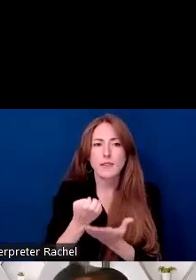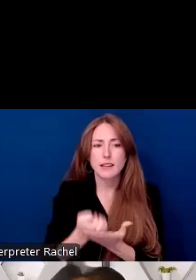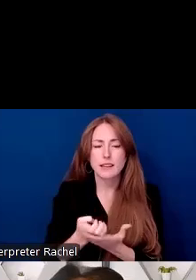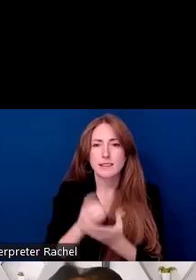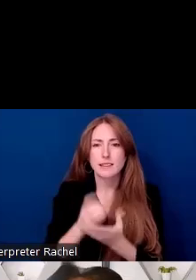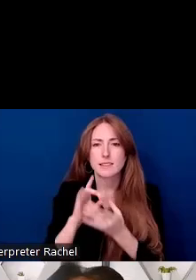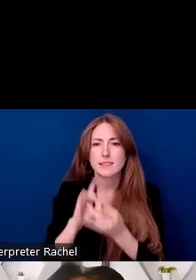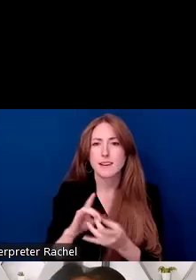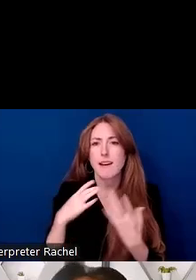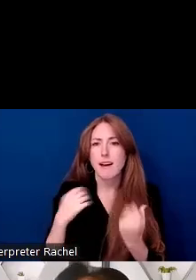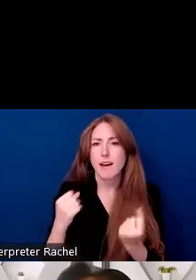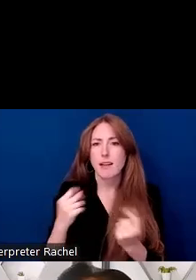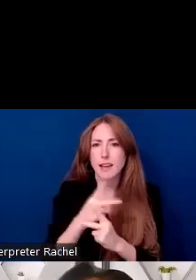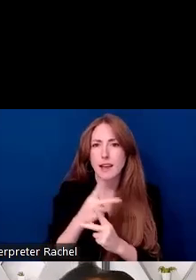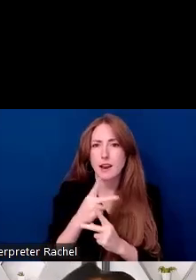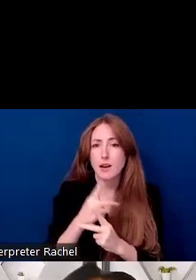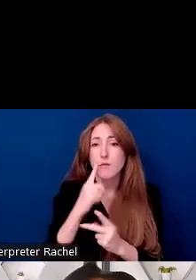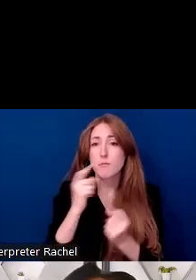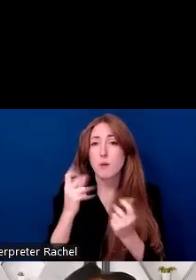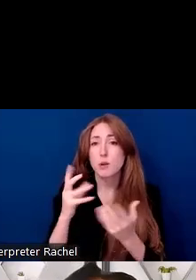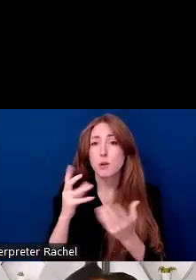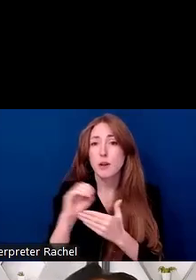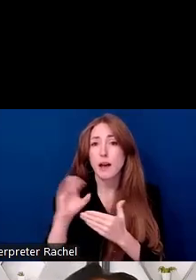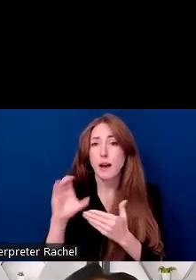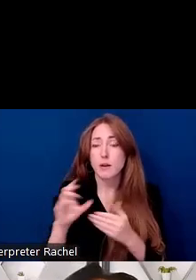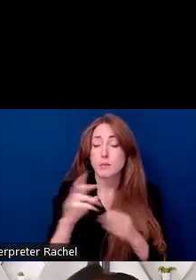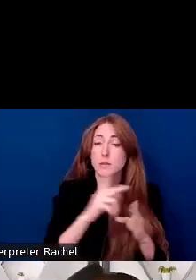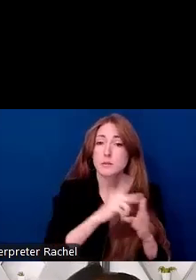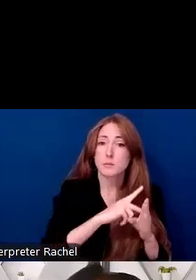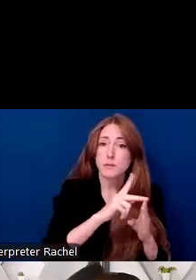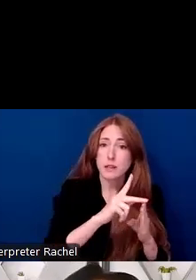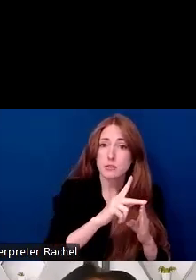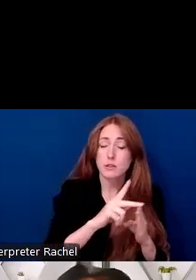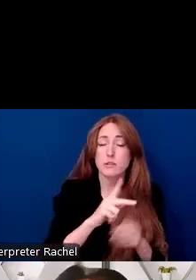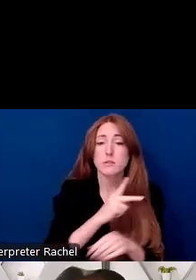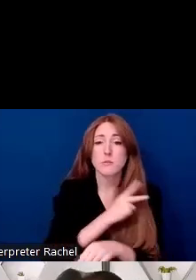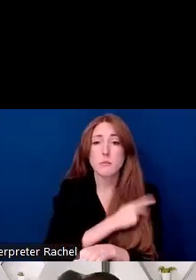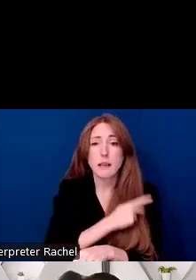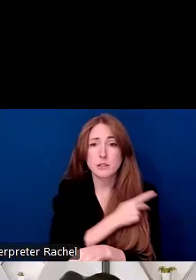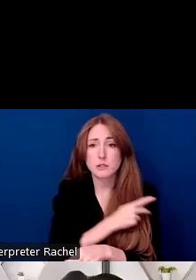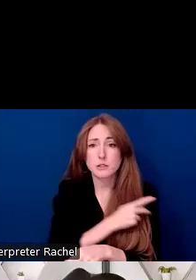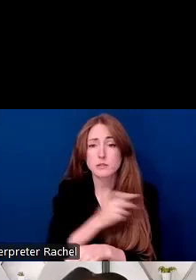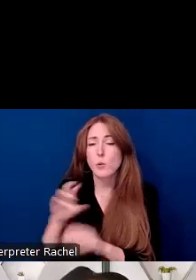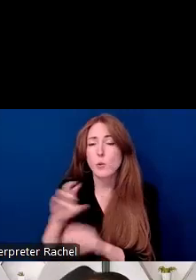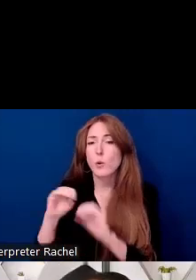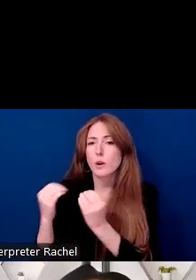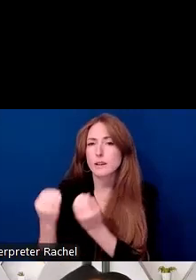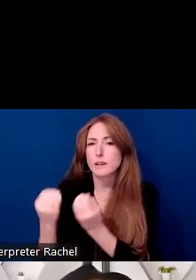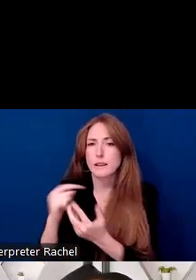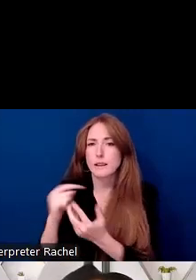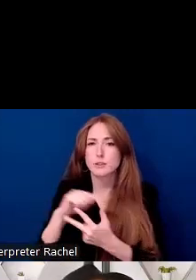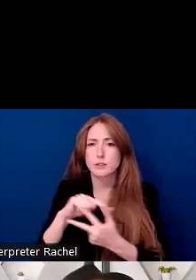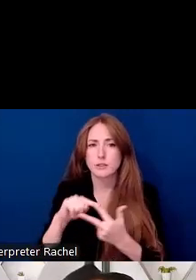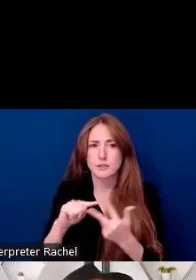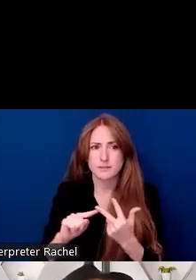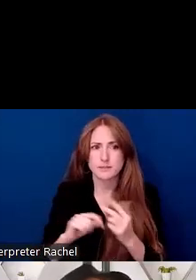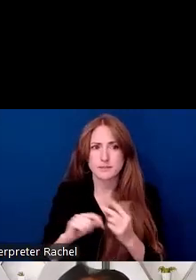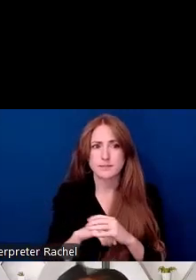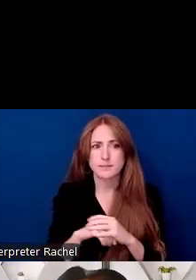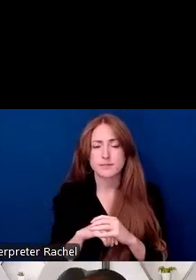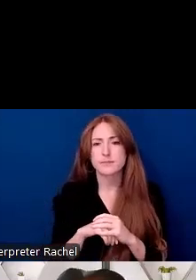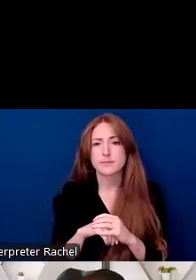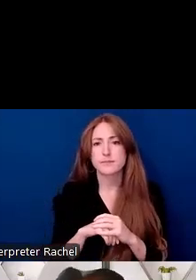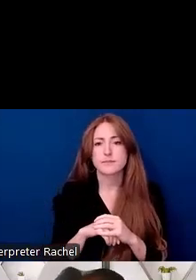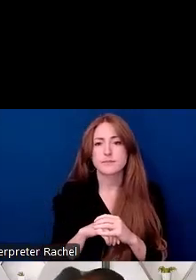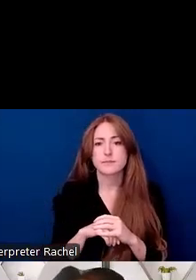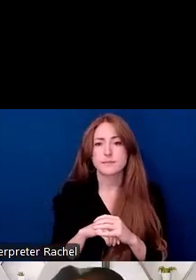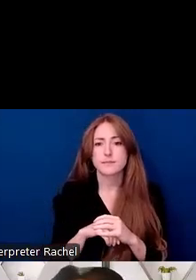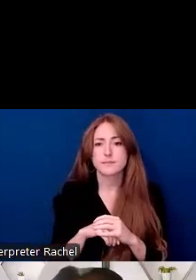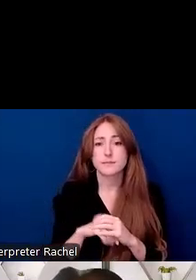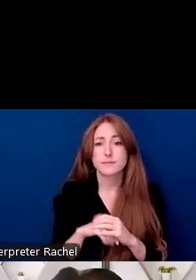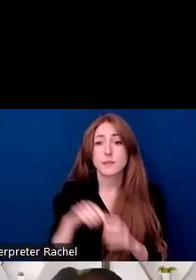whether professional, patients, or organizational outcomes. Next, please. Low enrollment adherence